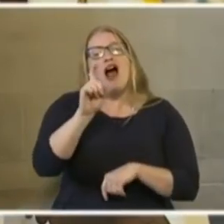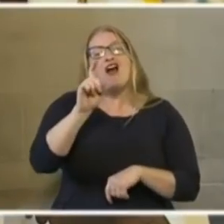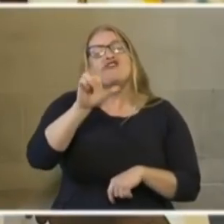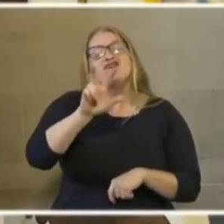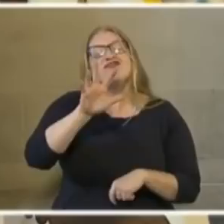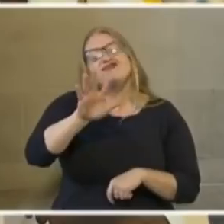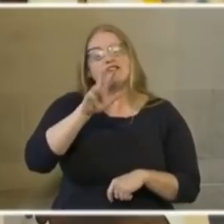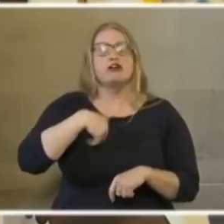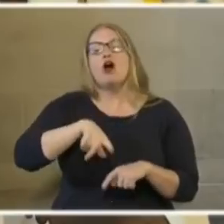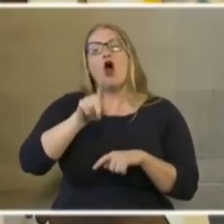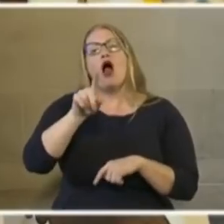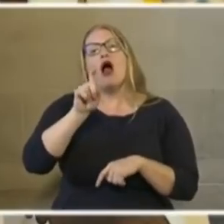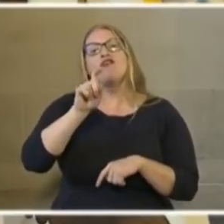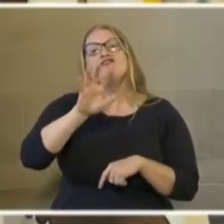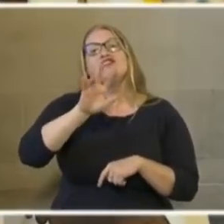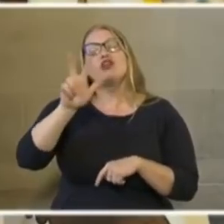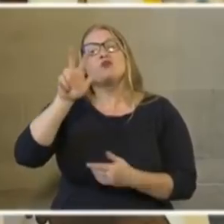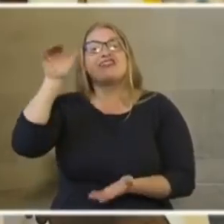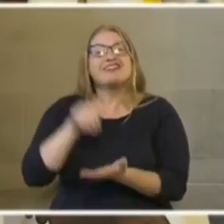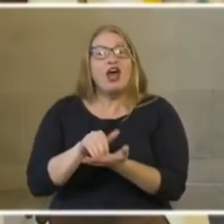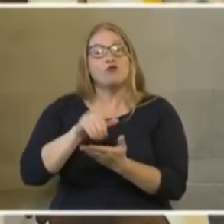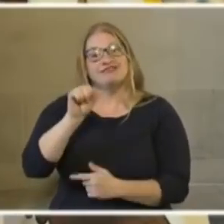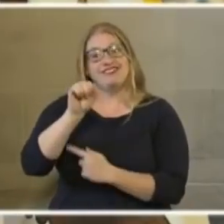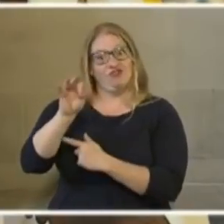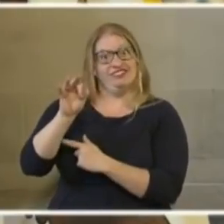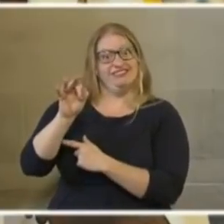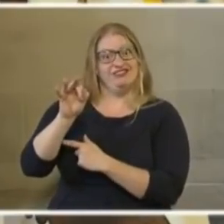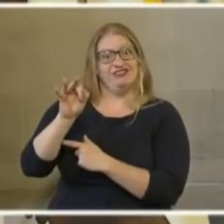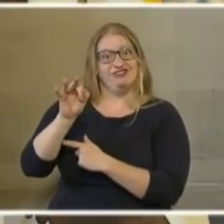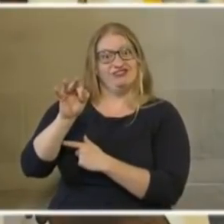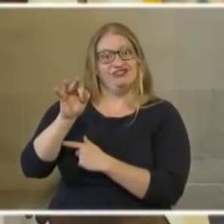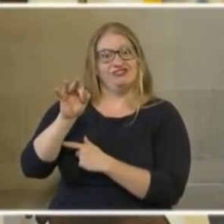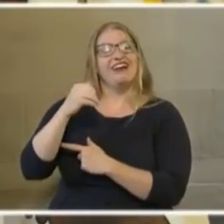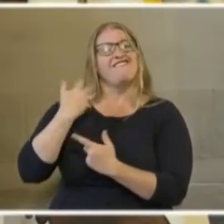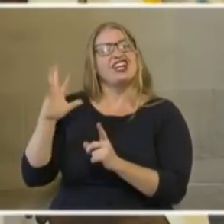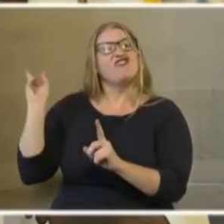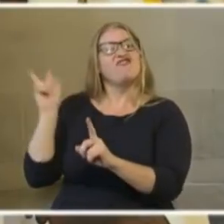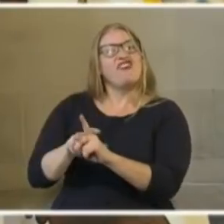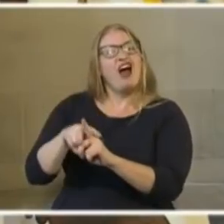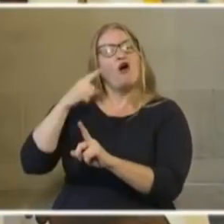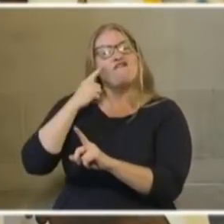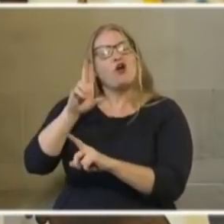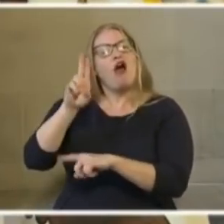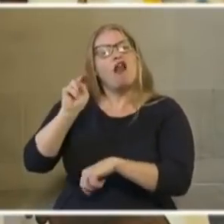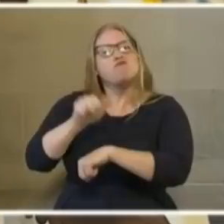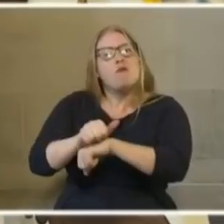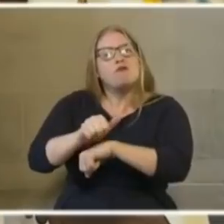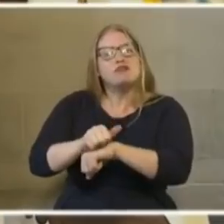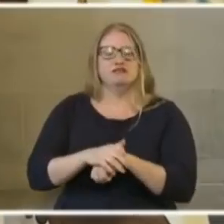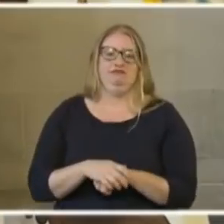BUSINESSES. WE ARE CREATING OTHER CHALLENGES BECAUSE WE KNOW THAT